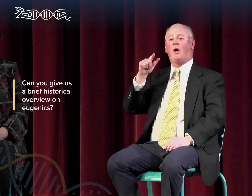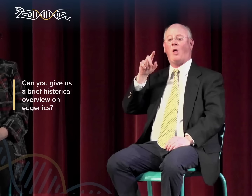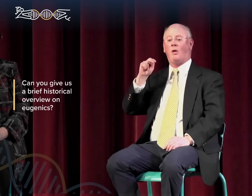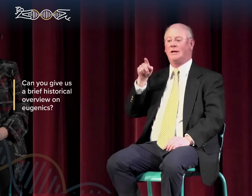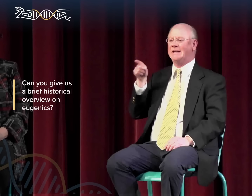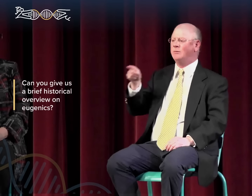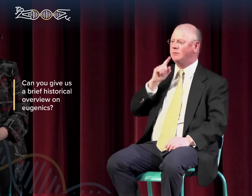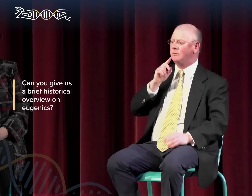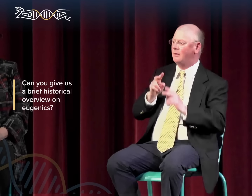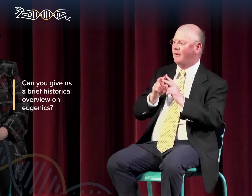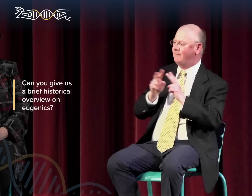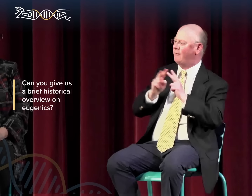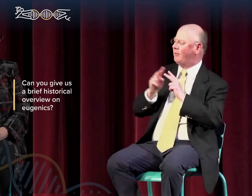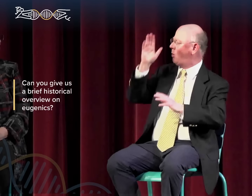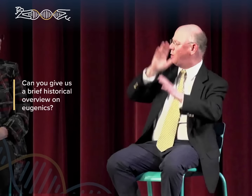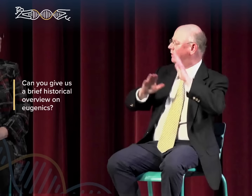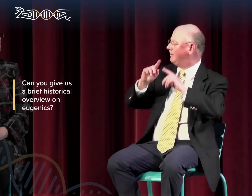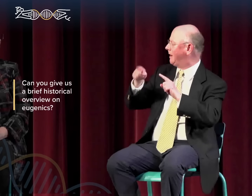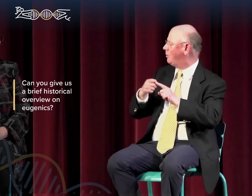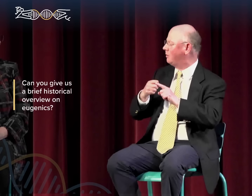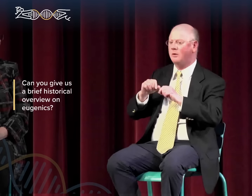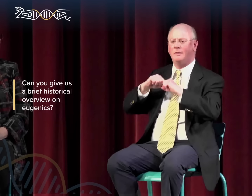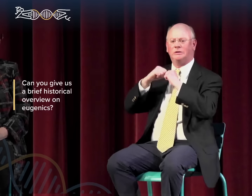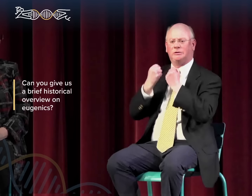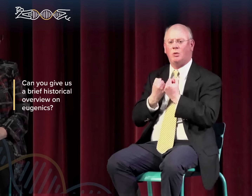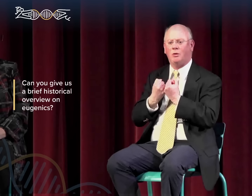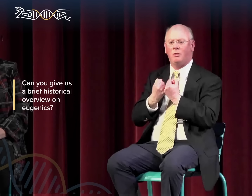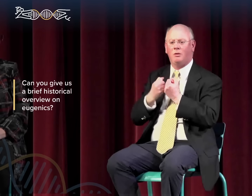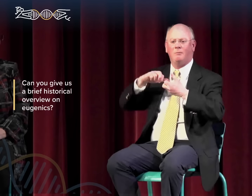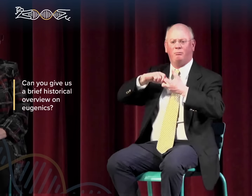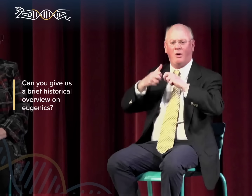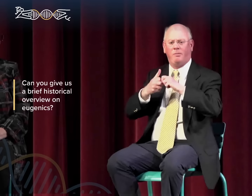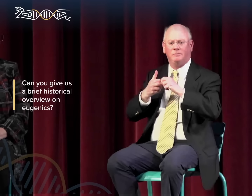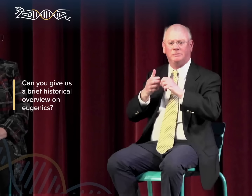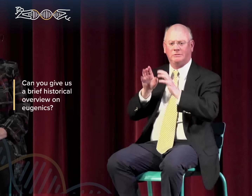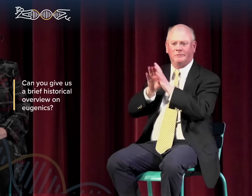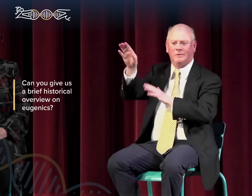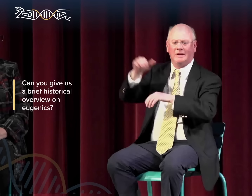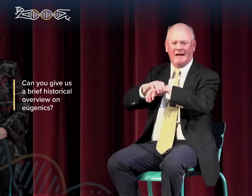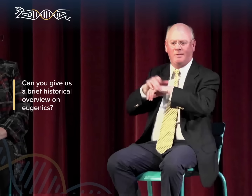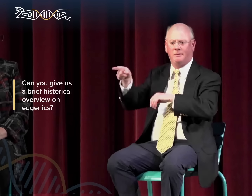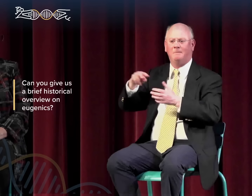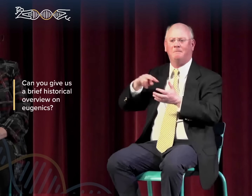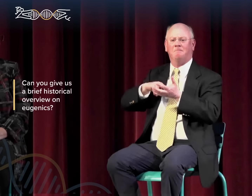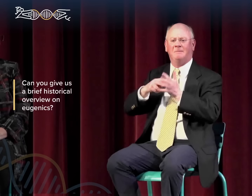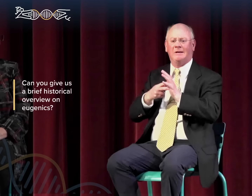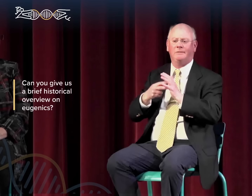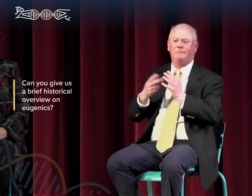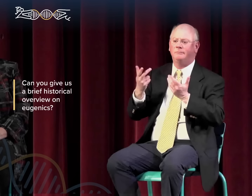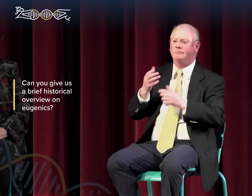Golton was concerned about social problems of his day, developing in England,